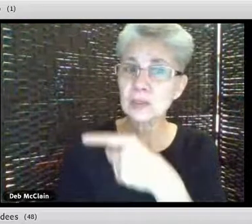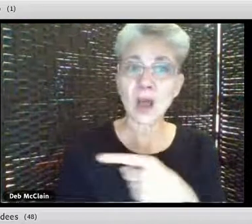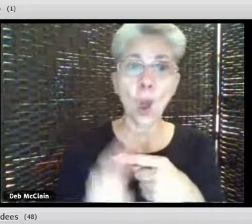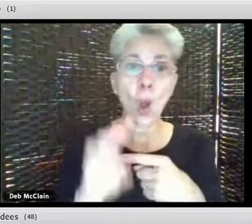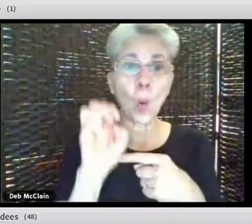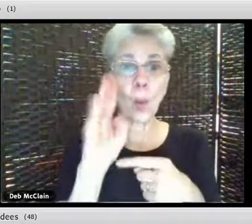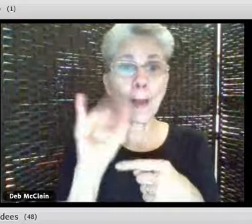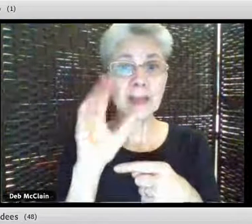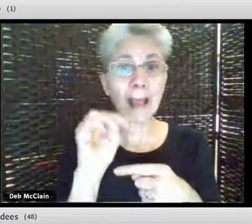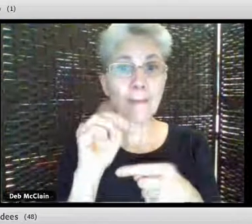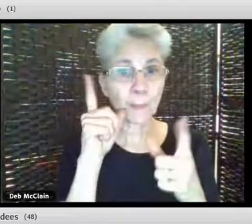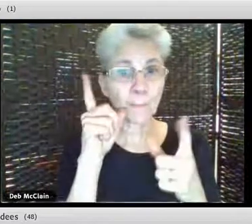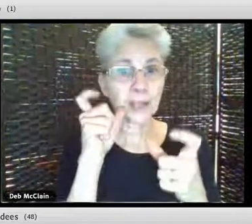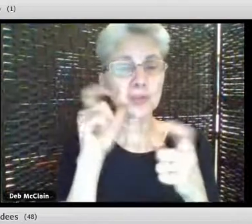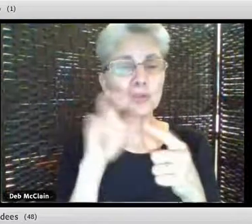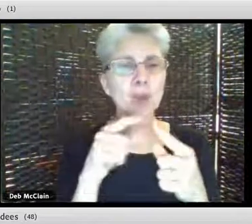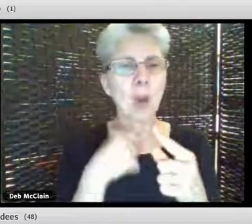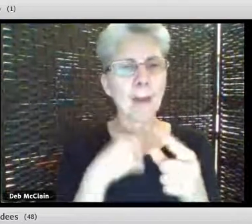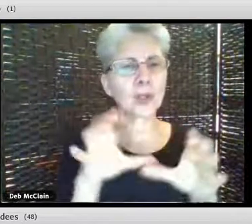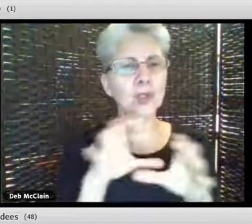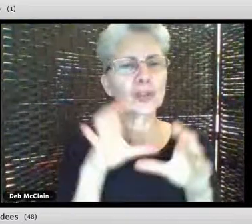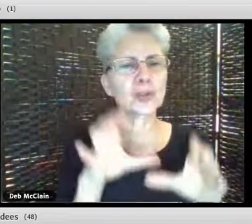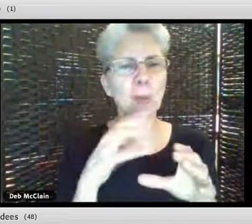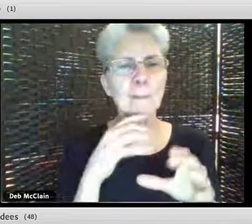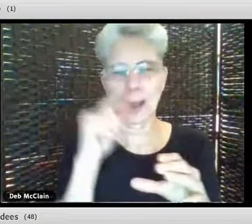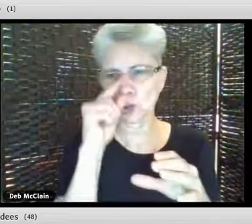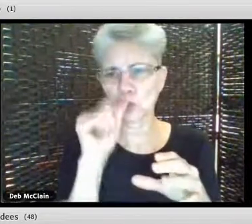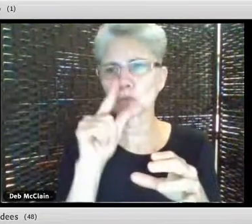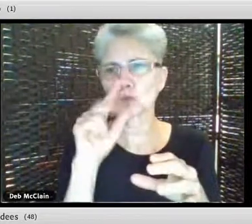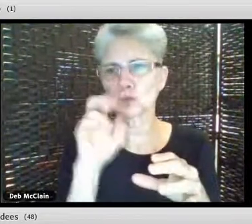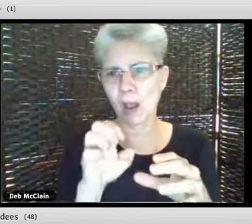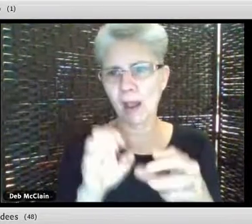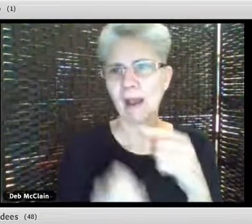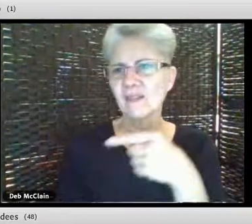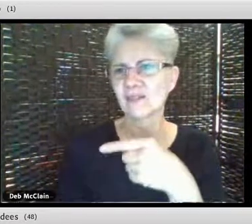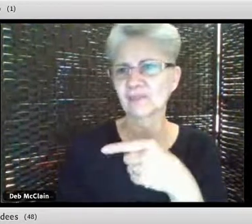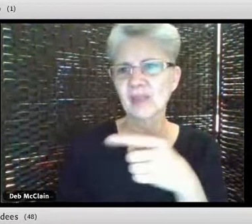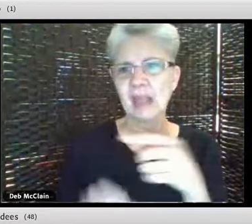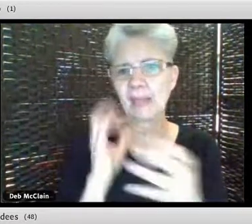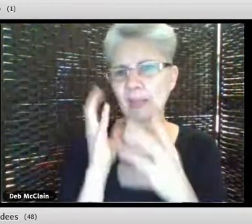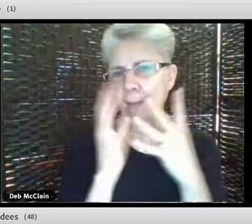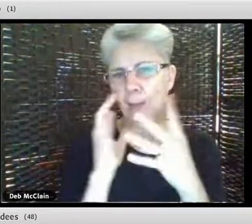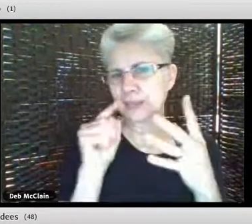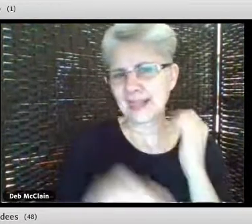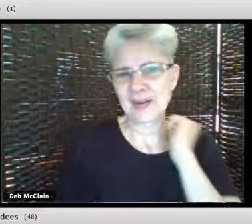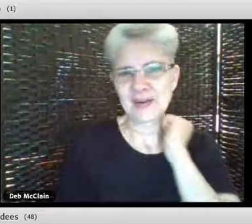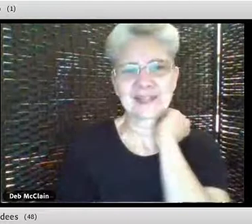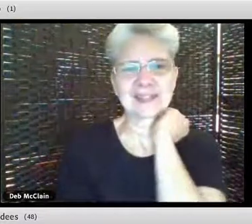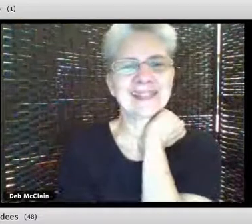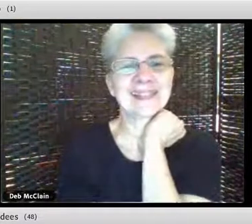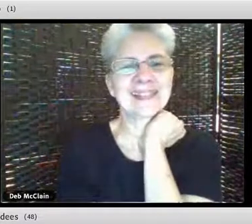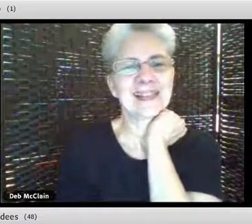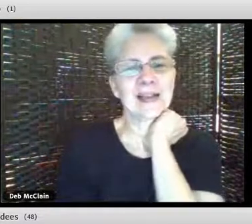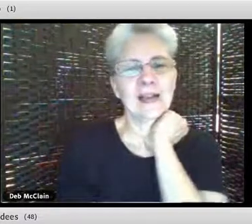You can go to your Google Photos. If you have a webcam, you can take a picture. So I'm going to do my Google Drive.